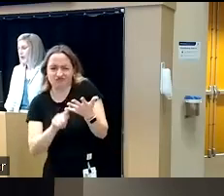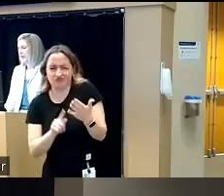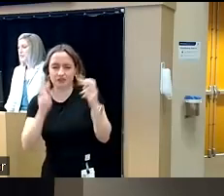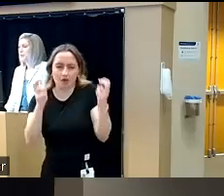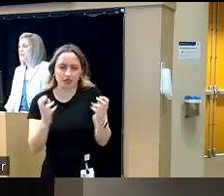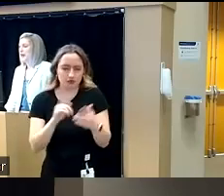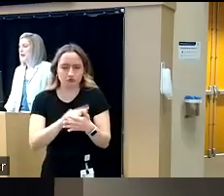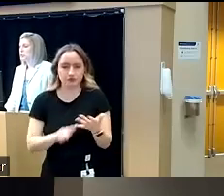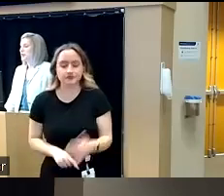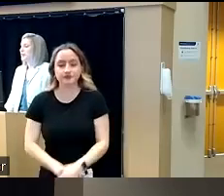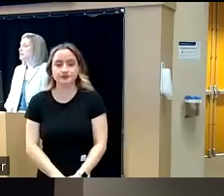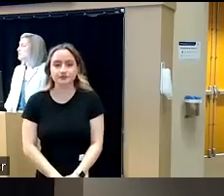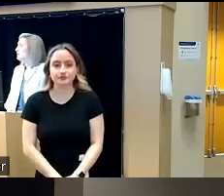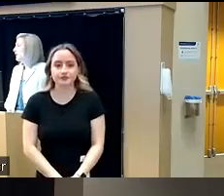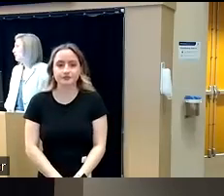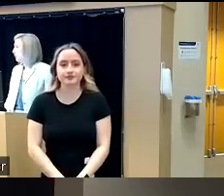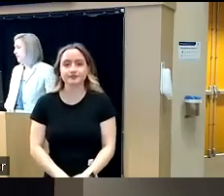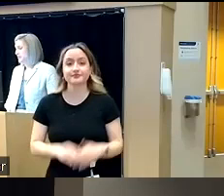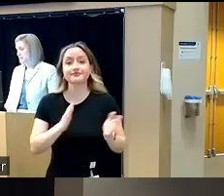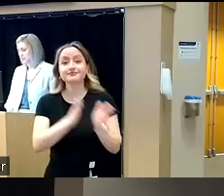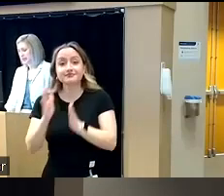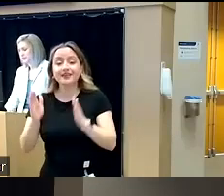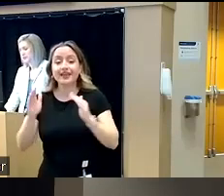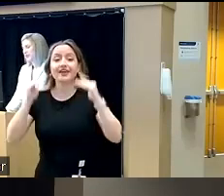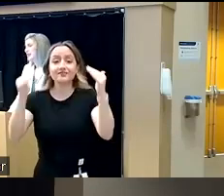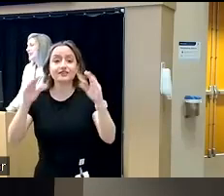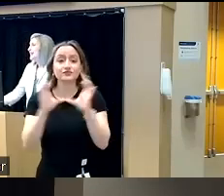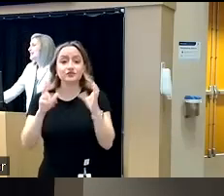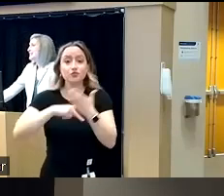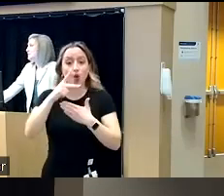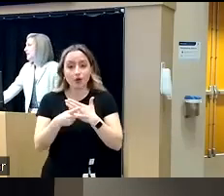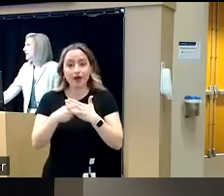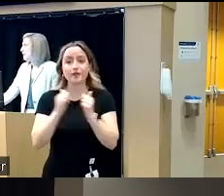okay so moving on to our Advanced certificate program in addictions counseling this has been